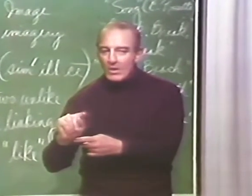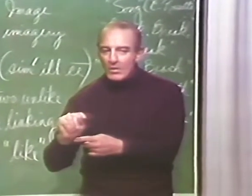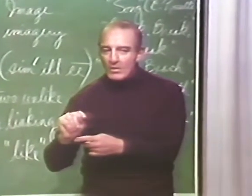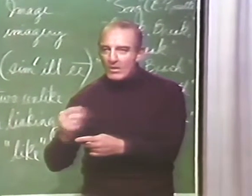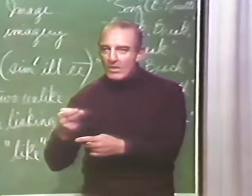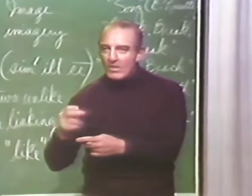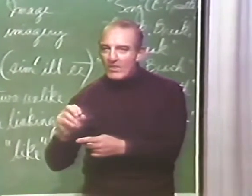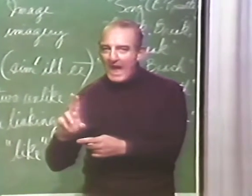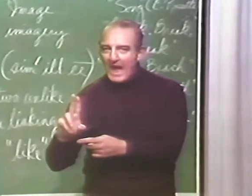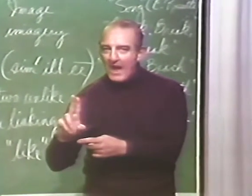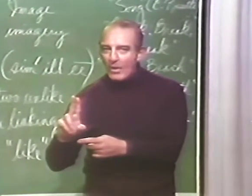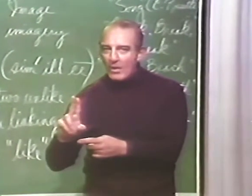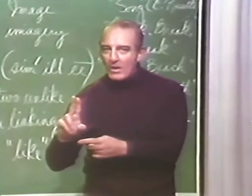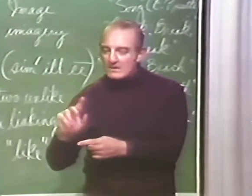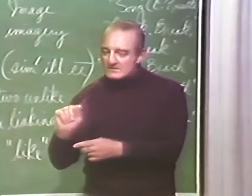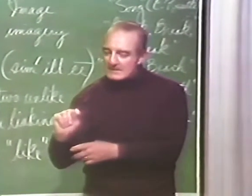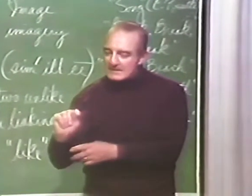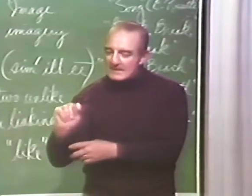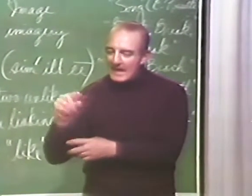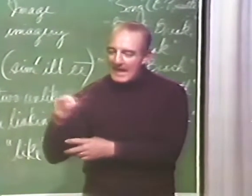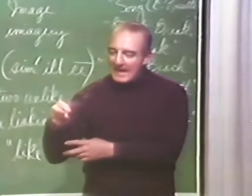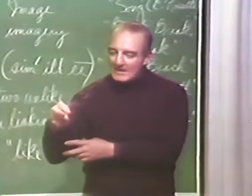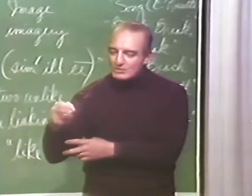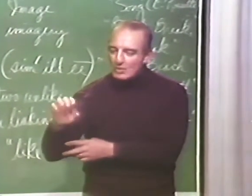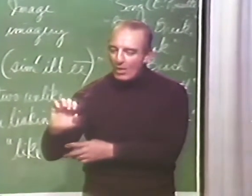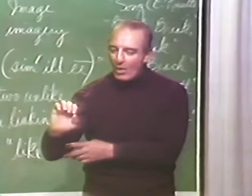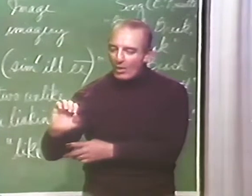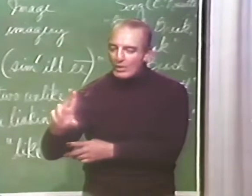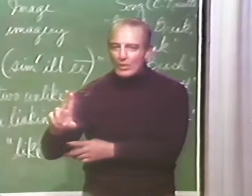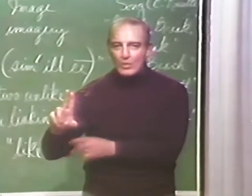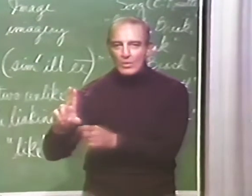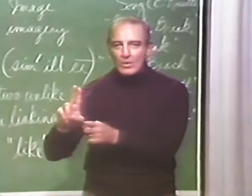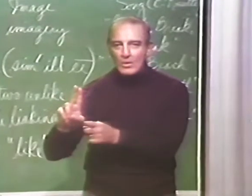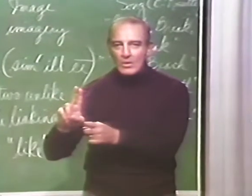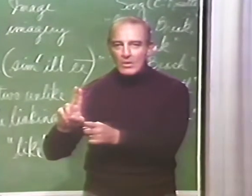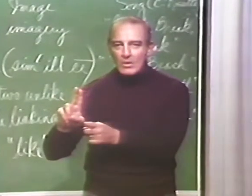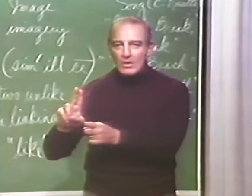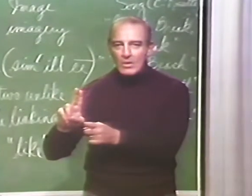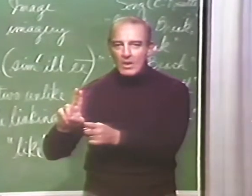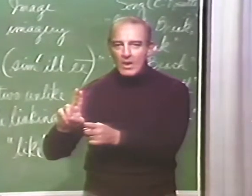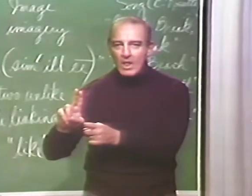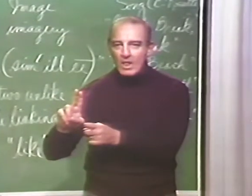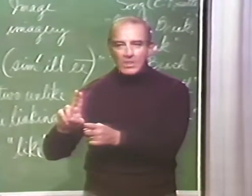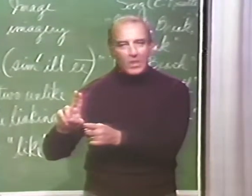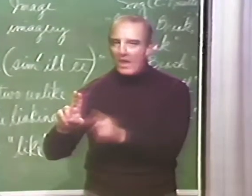WHAT? THOU. T-H-O-U.